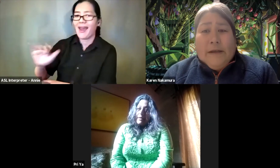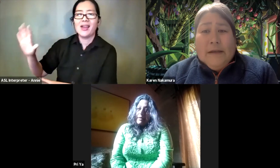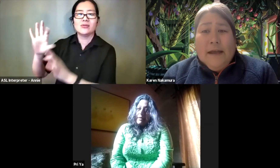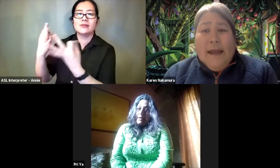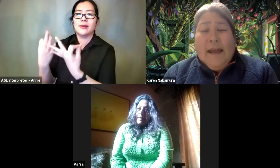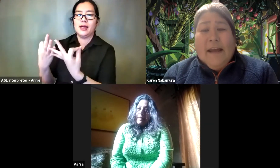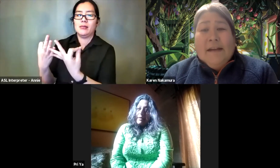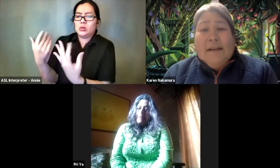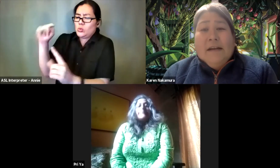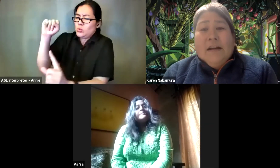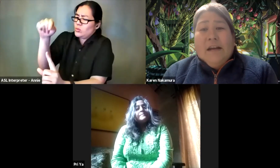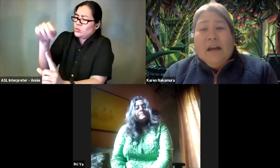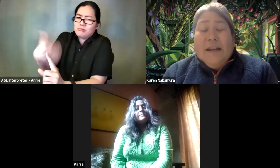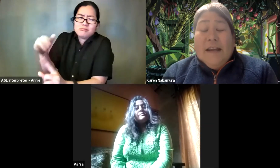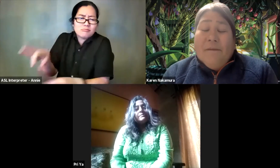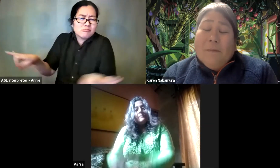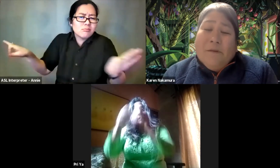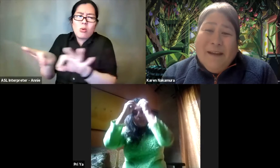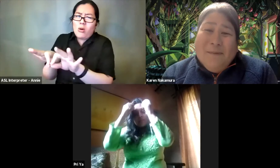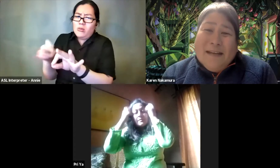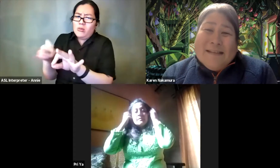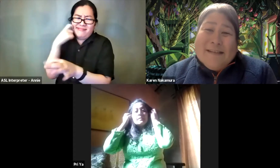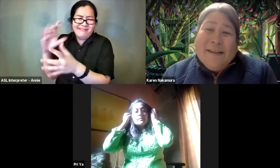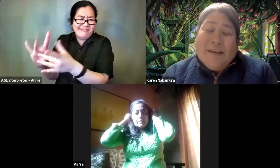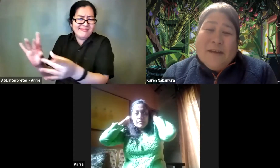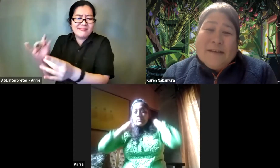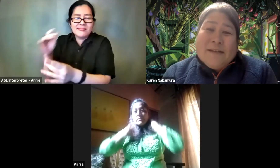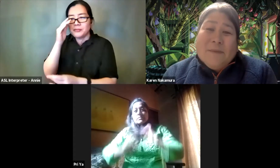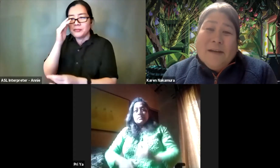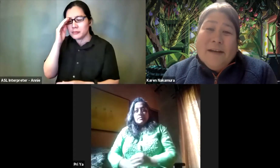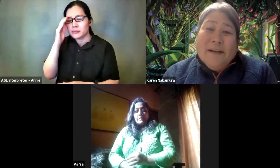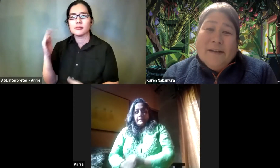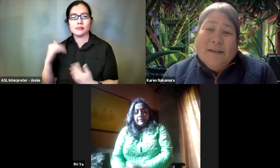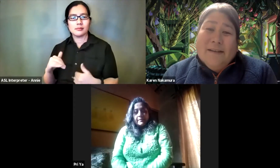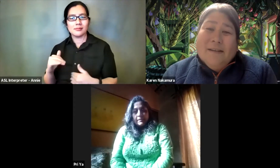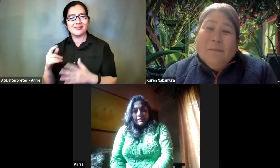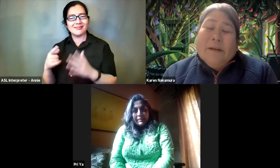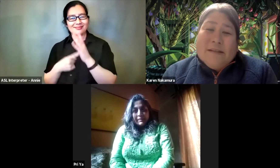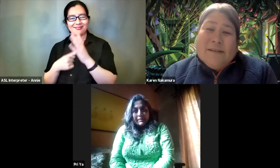Karen Nakamura: And can often be framed as this thing that drags us behind but it's also